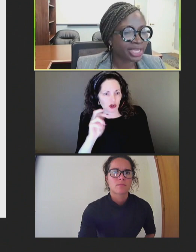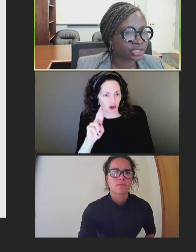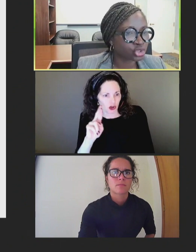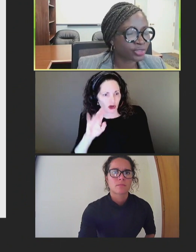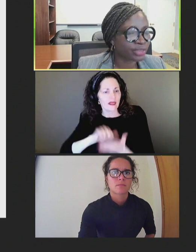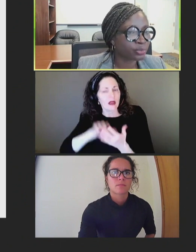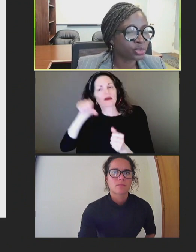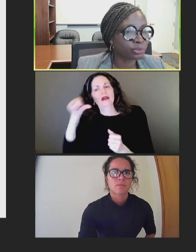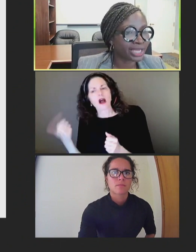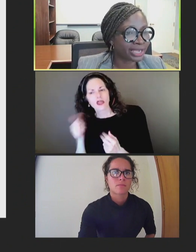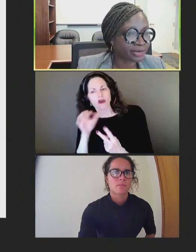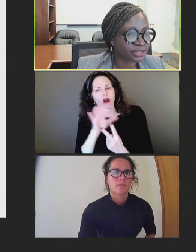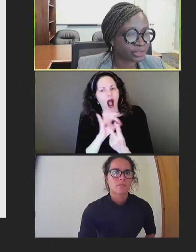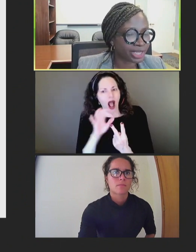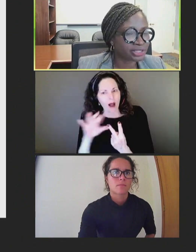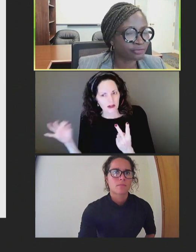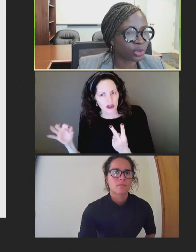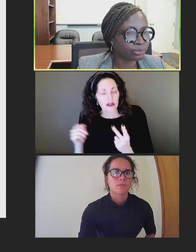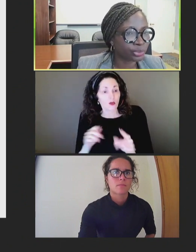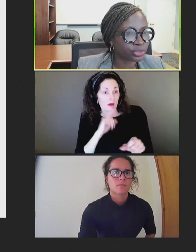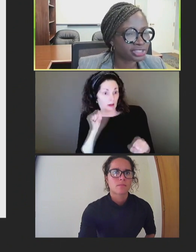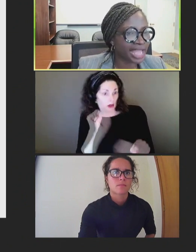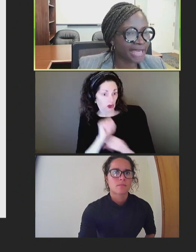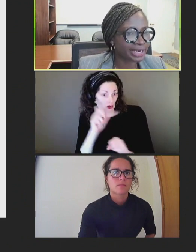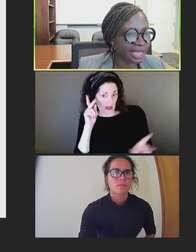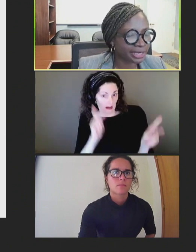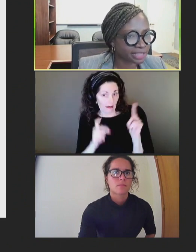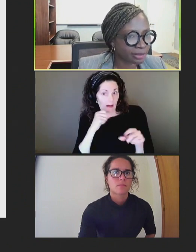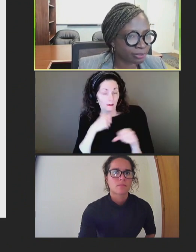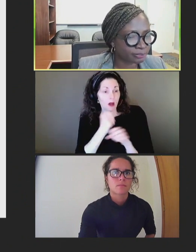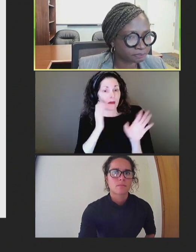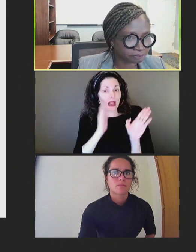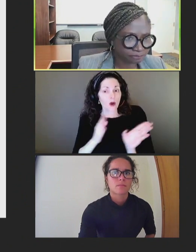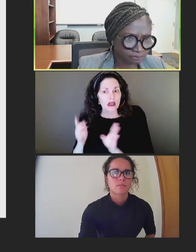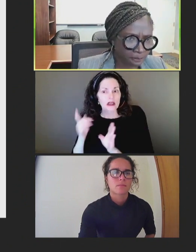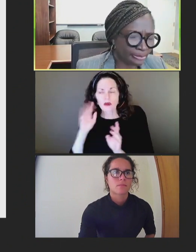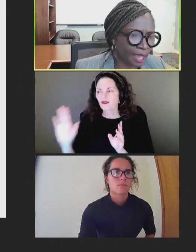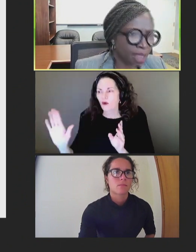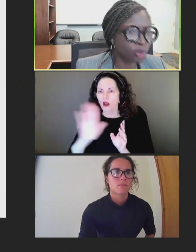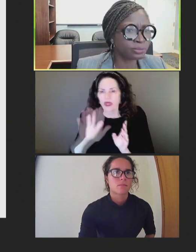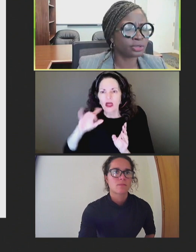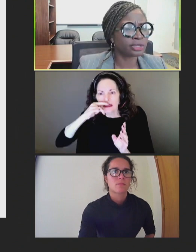making sure that we could make arrangements for books and mobile,